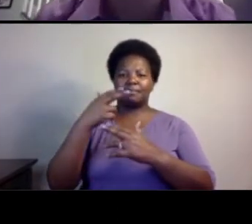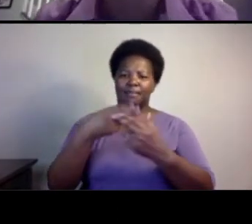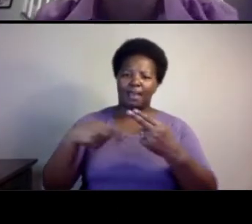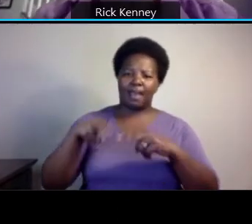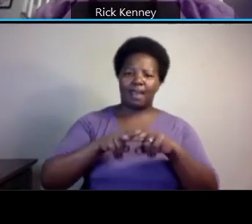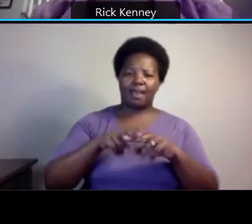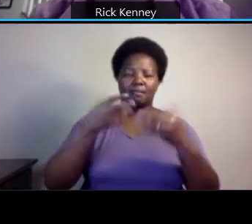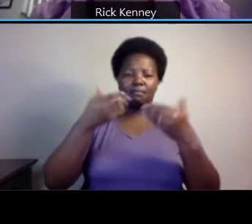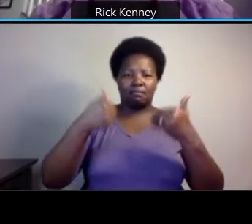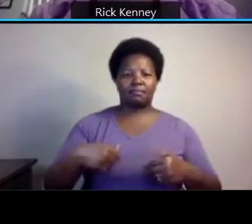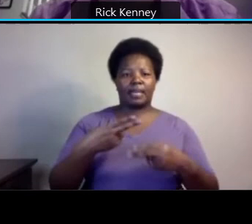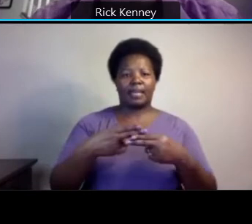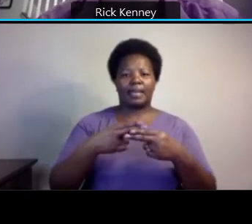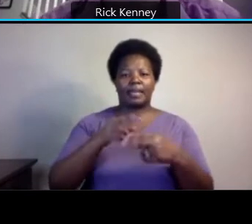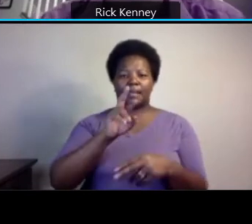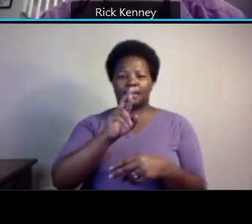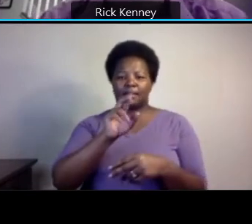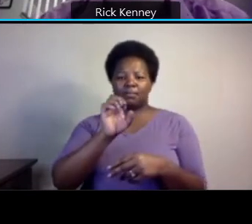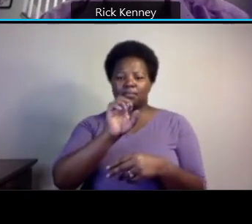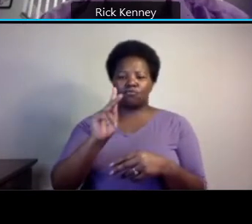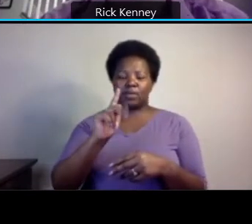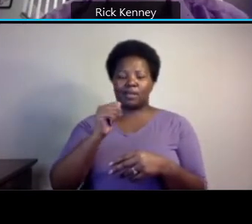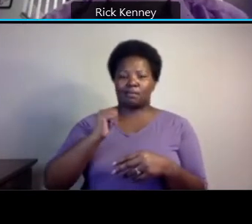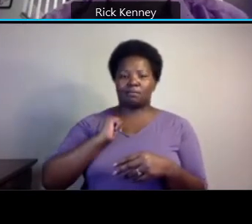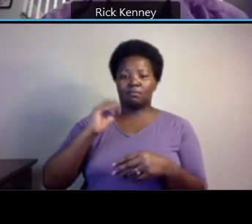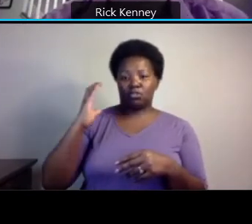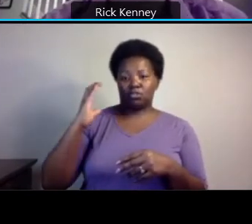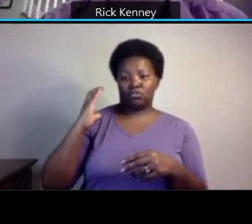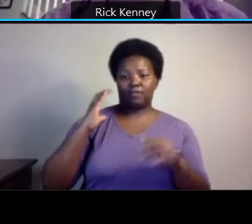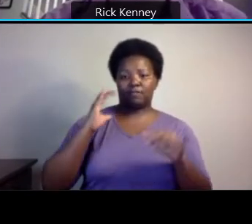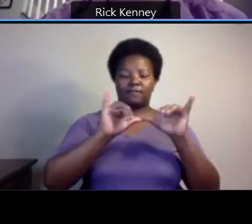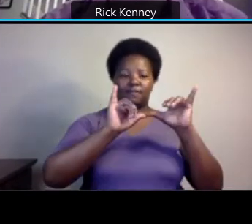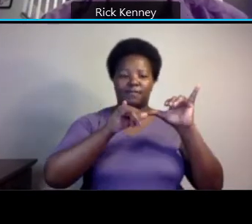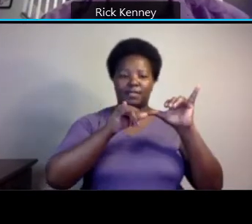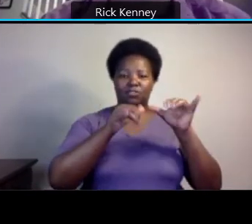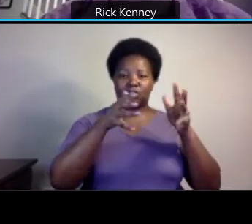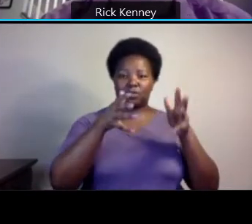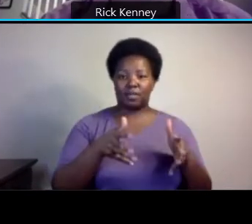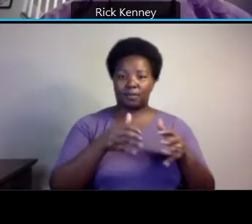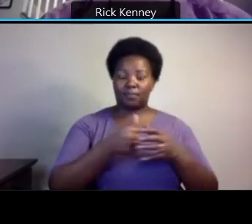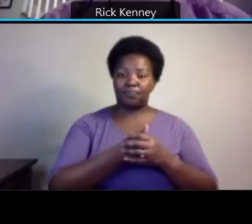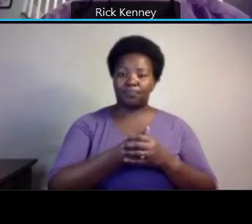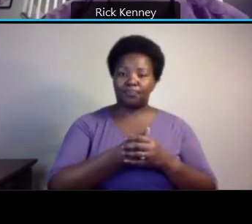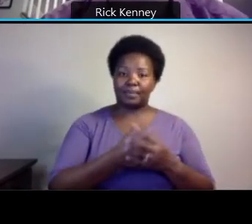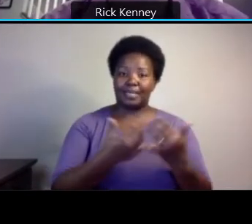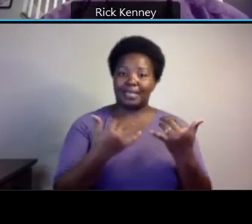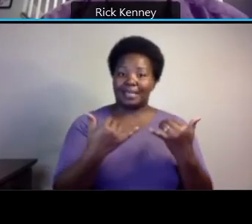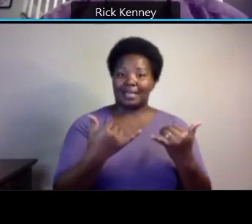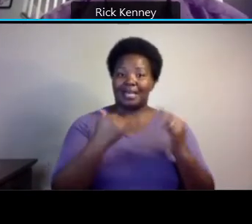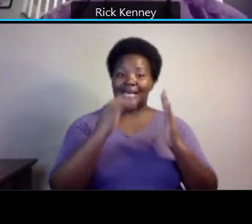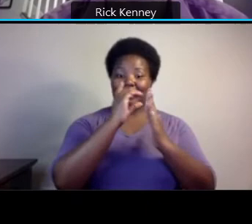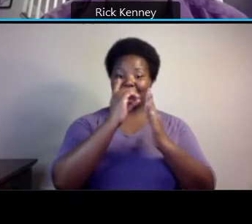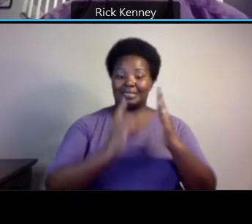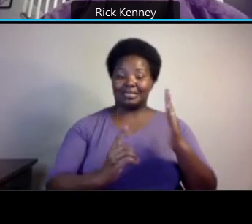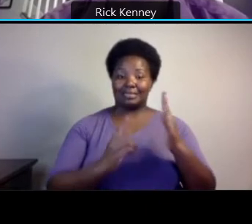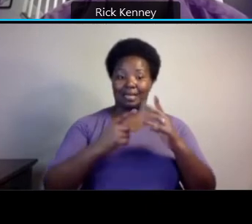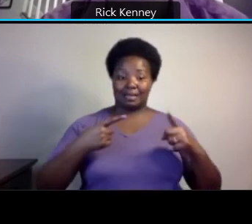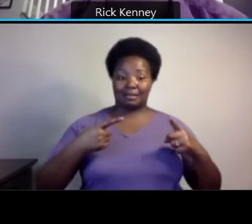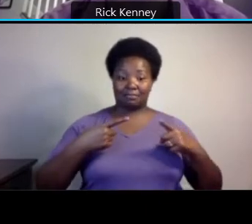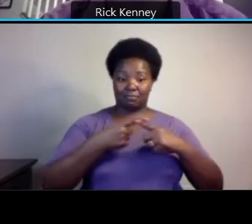deputy chief engineer the uh present design of the intersection for a pedestrian crossing say